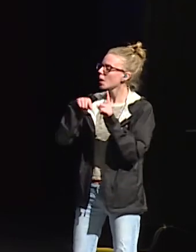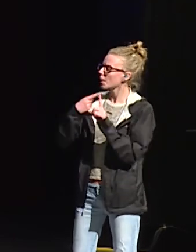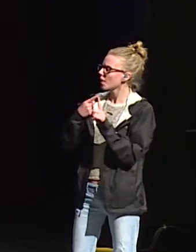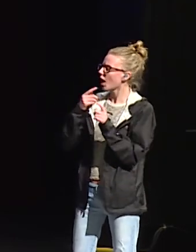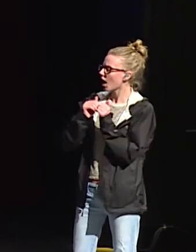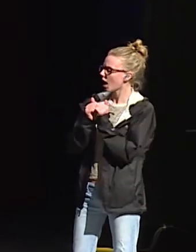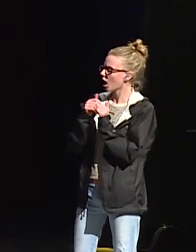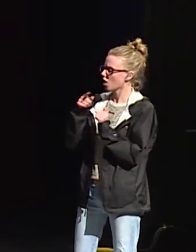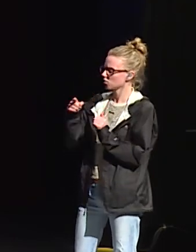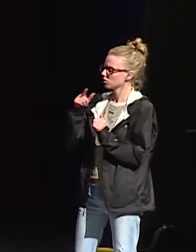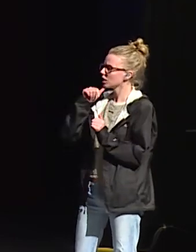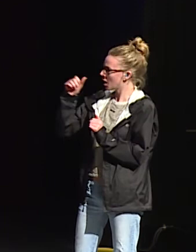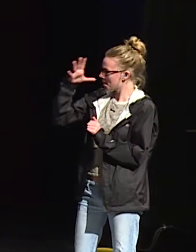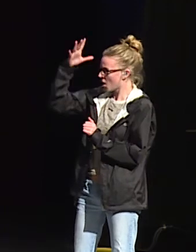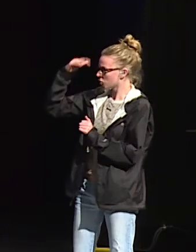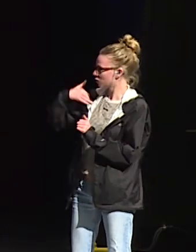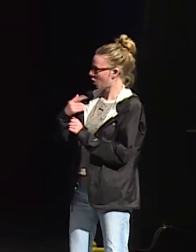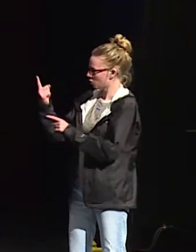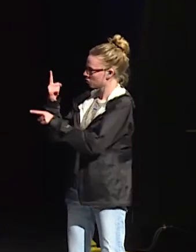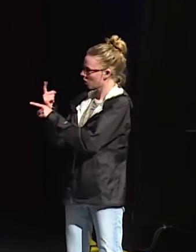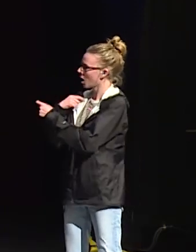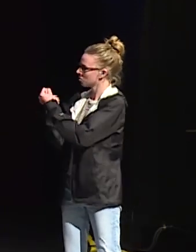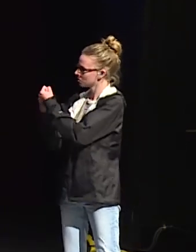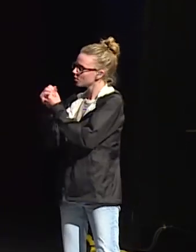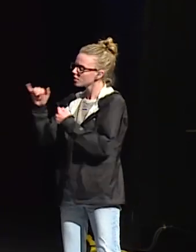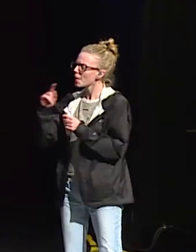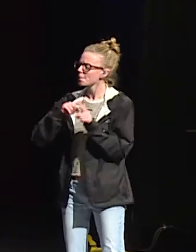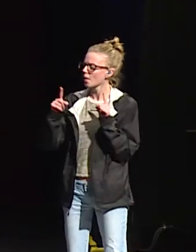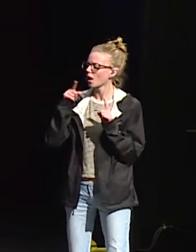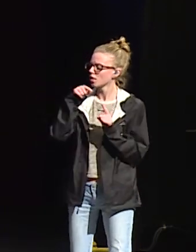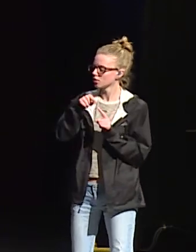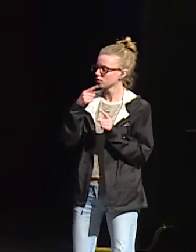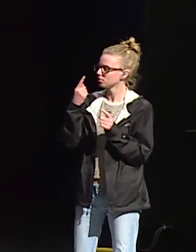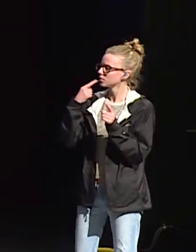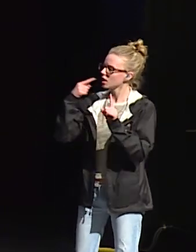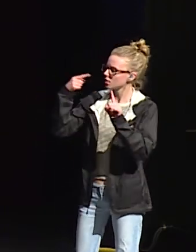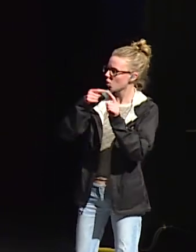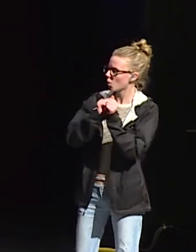some people in support, some not in support, and then some feeling neutral.